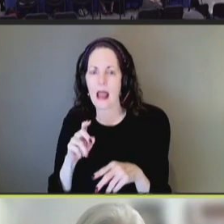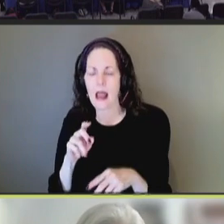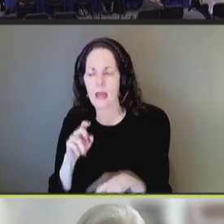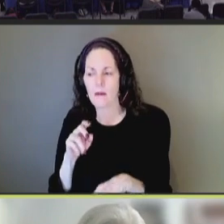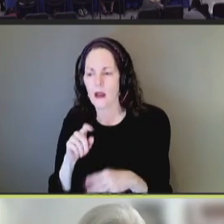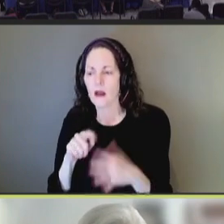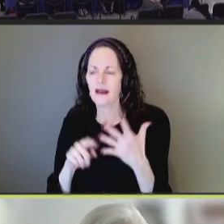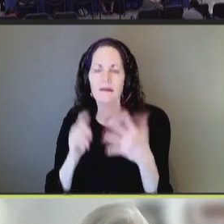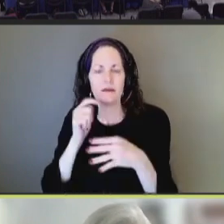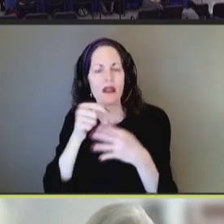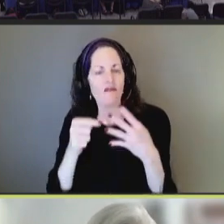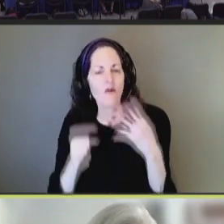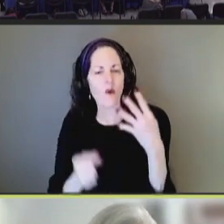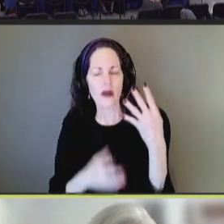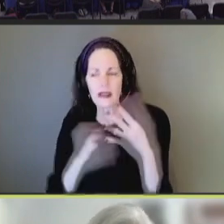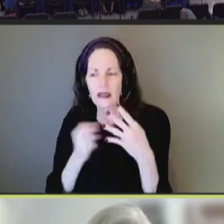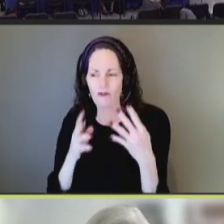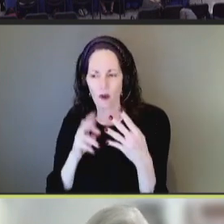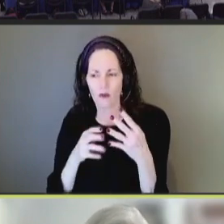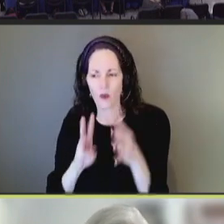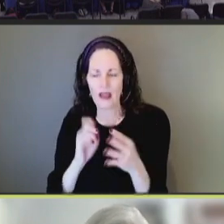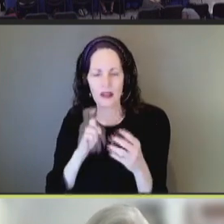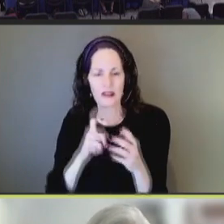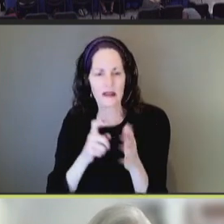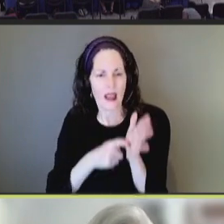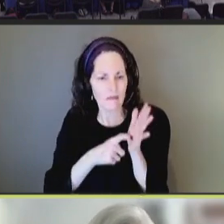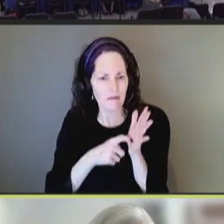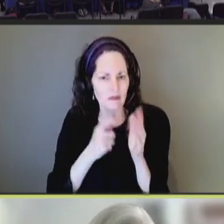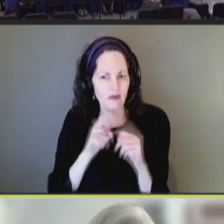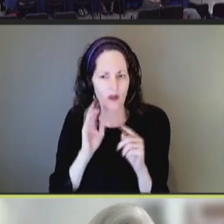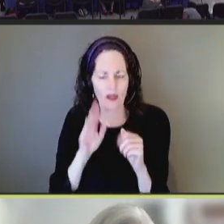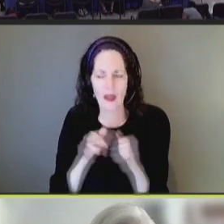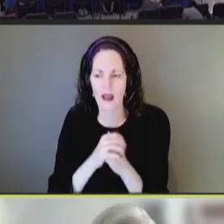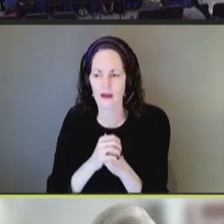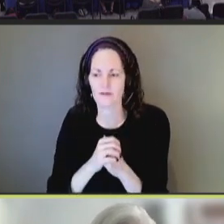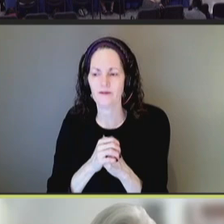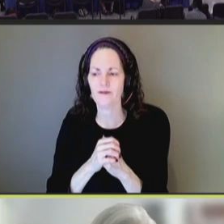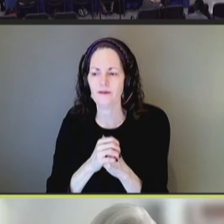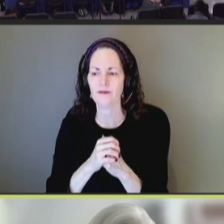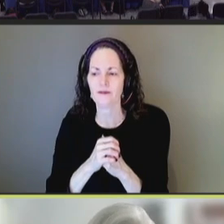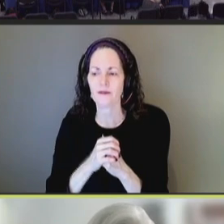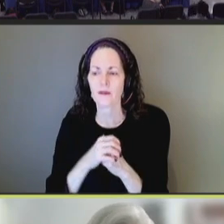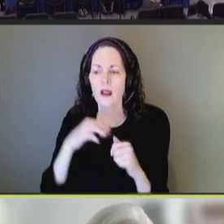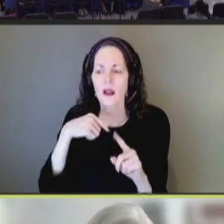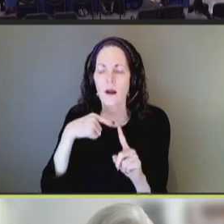activities for data quality characteristics, as well as other additional characteristics,